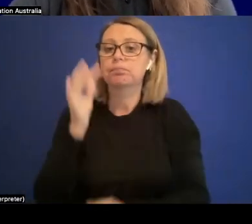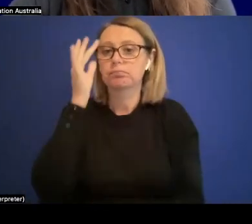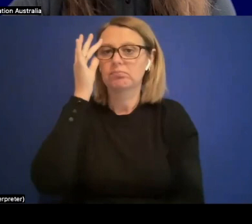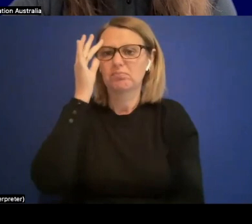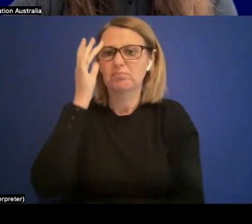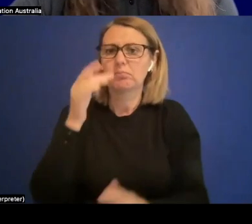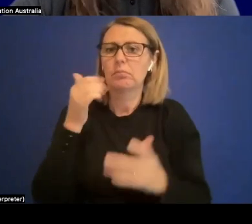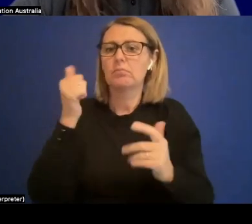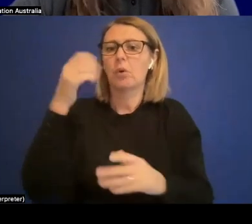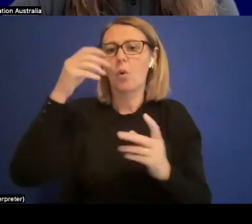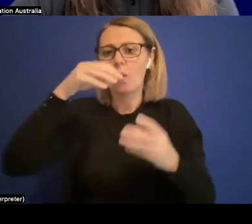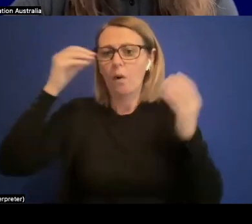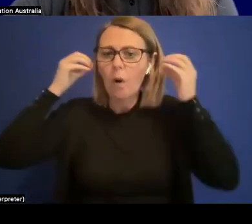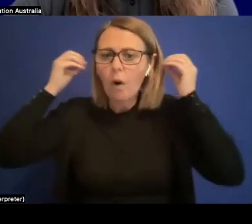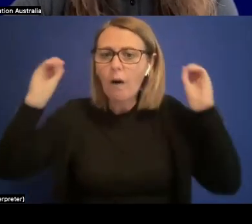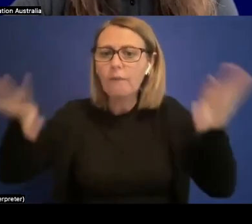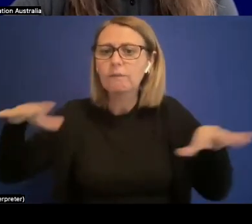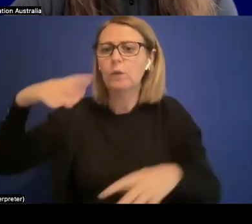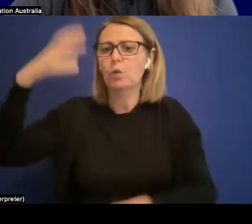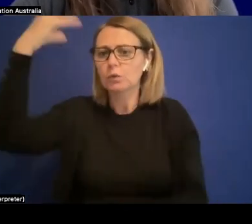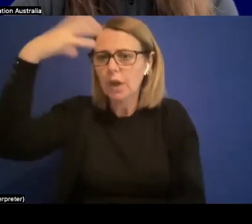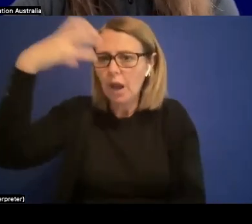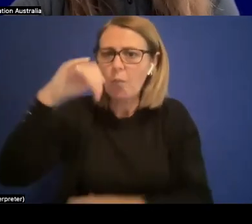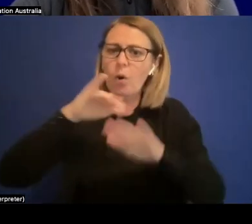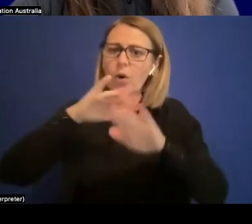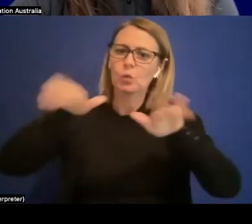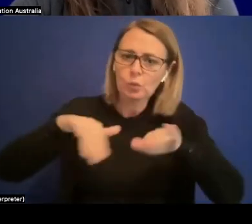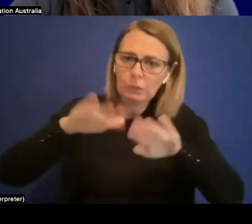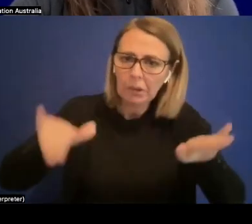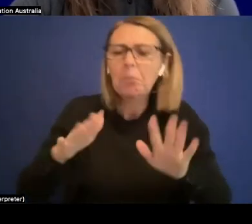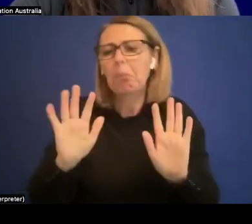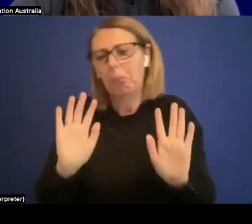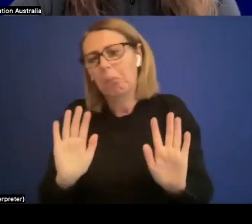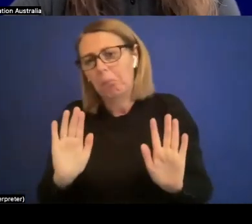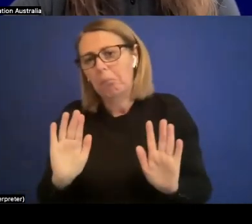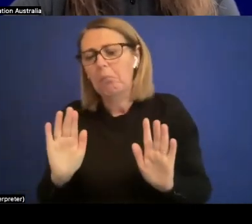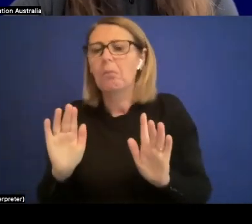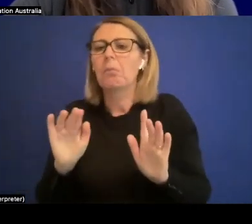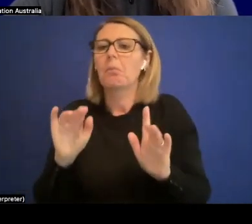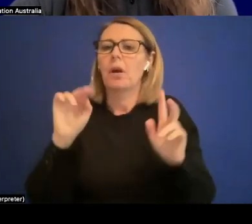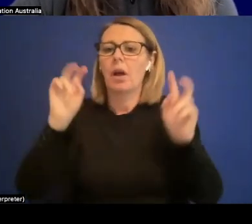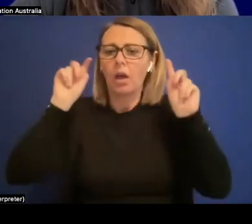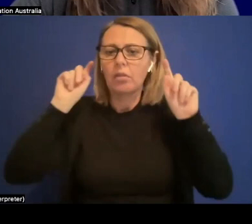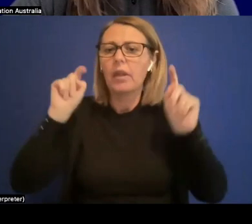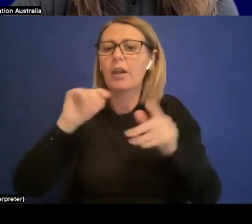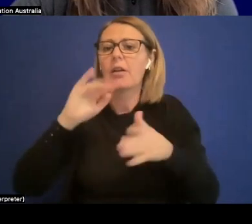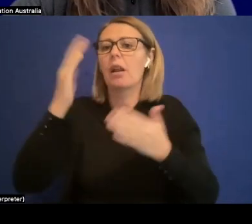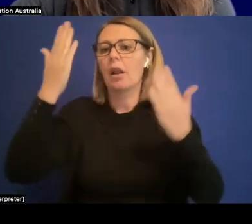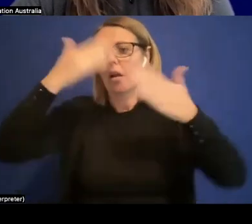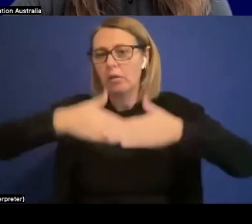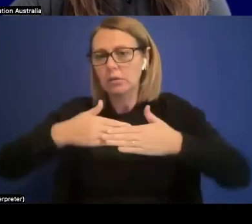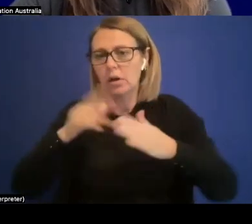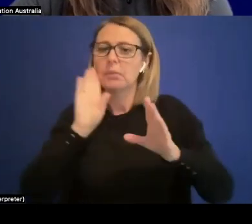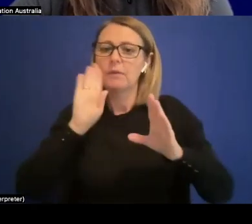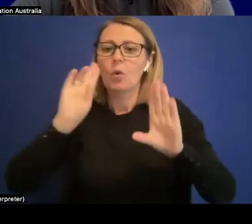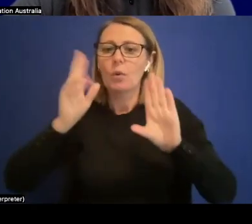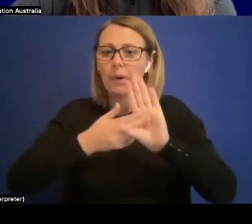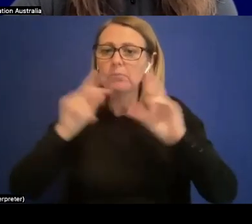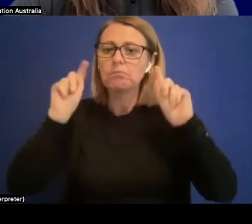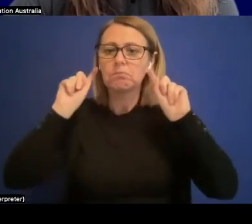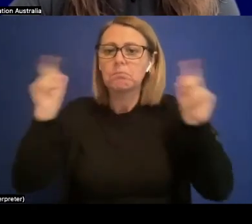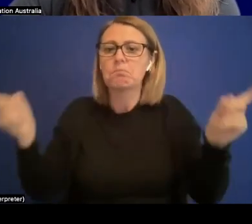showering and swimming and then took them off again at the end of the day for bed.